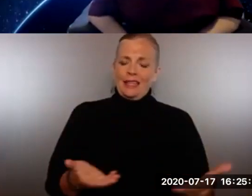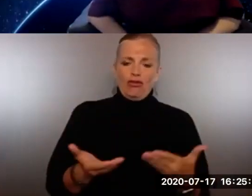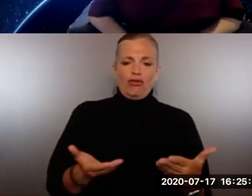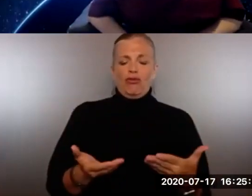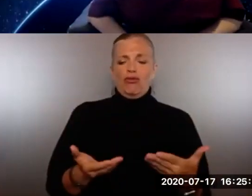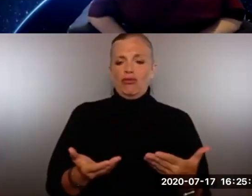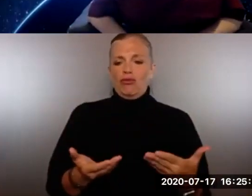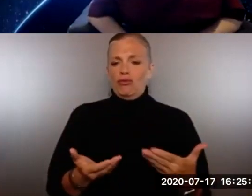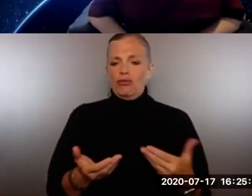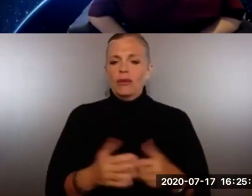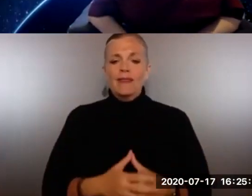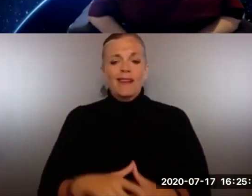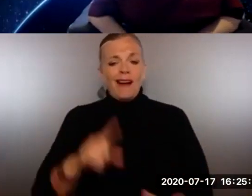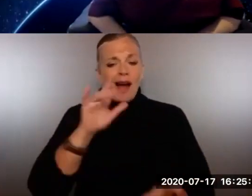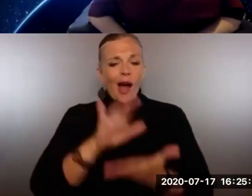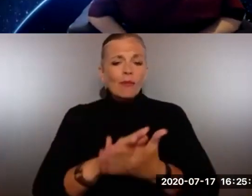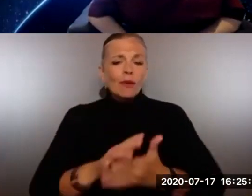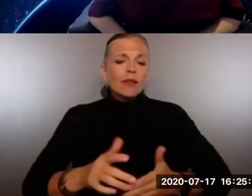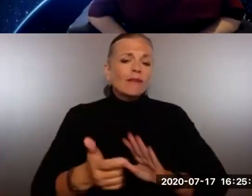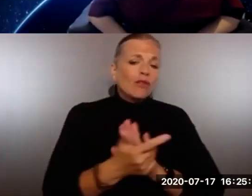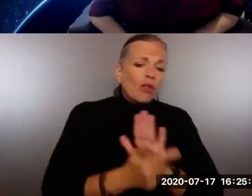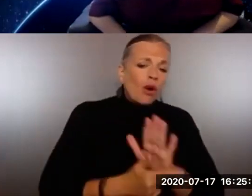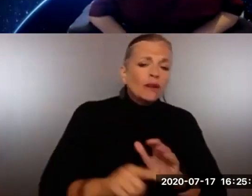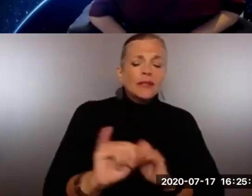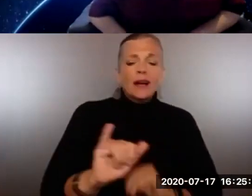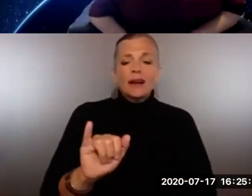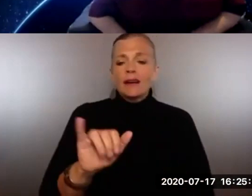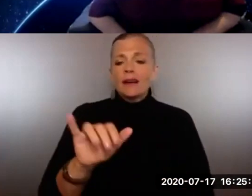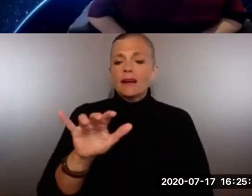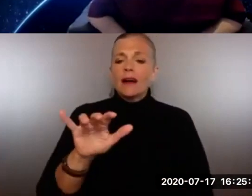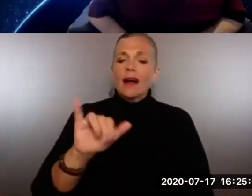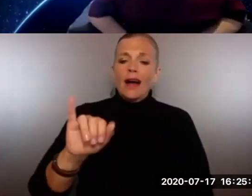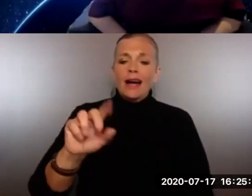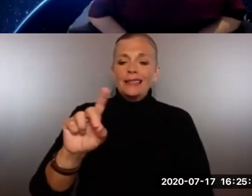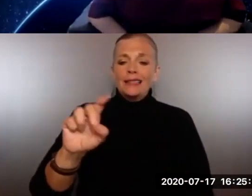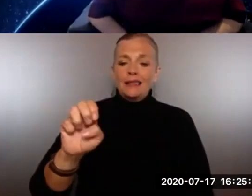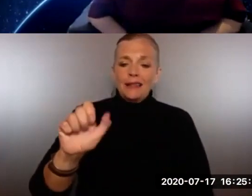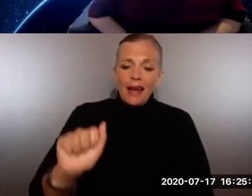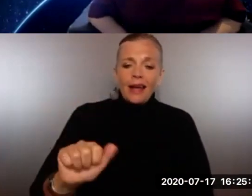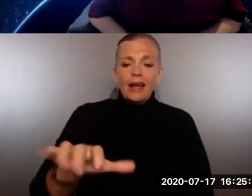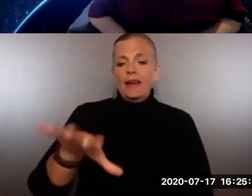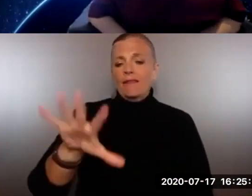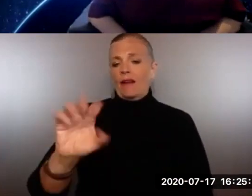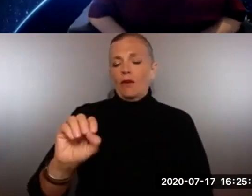and 504, and ADA are changing that. I think it's certainly fair to say